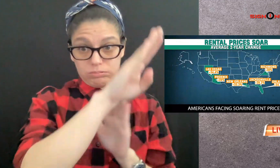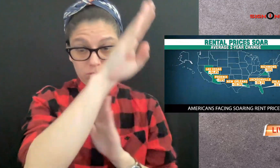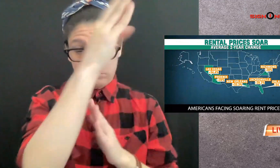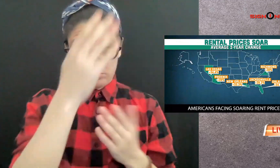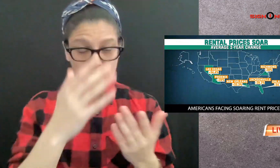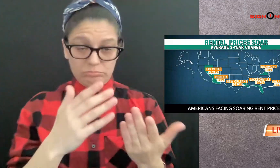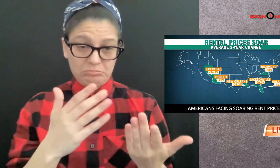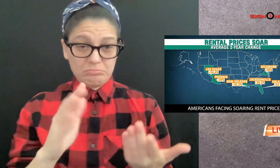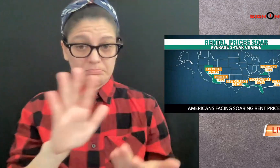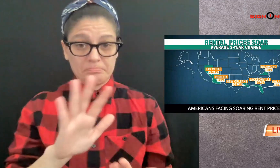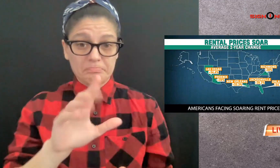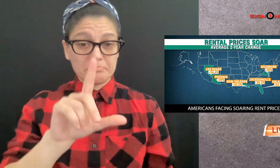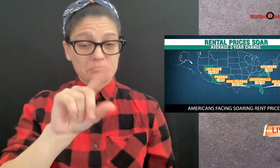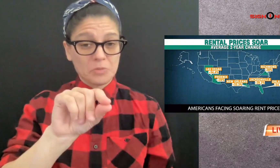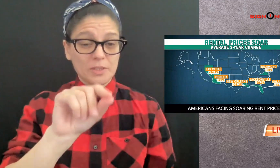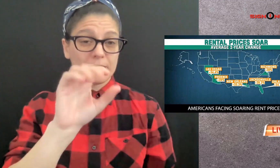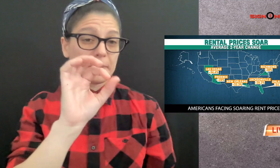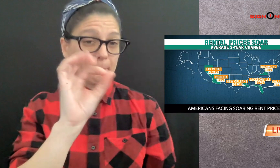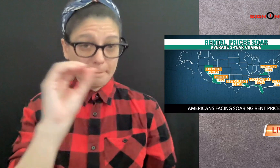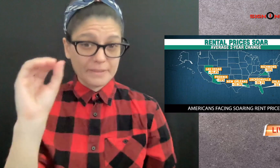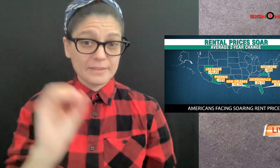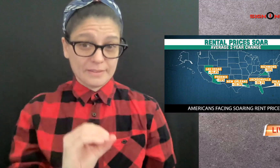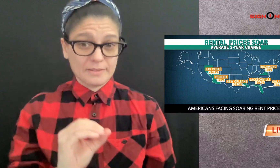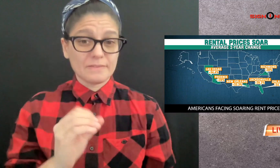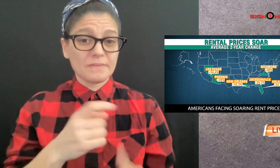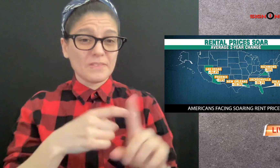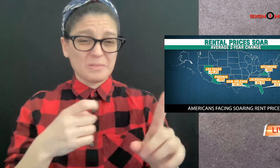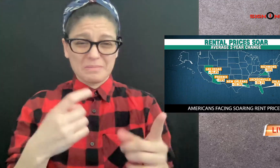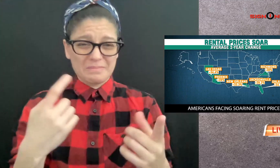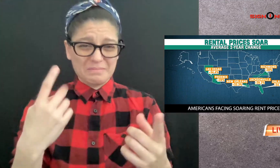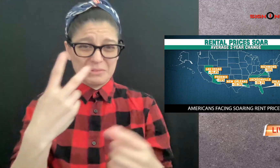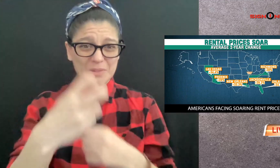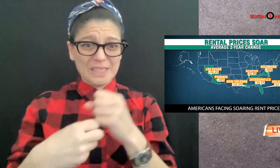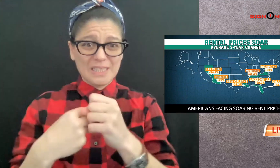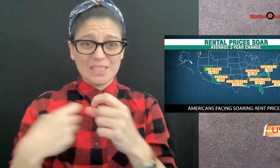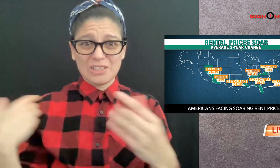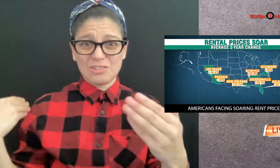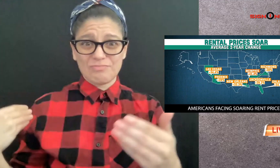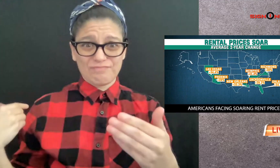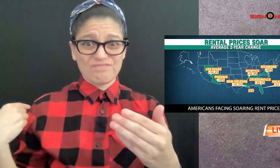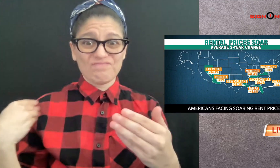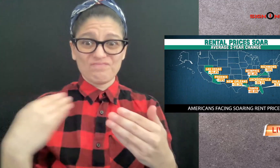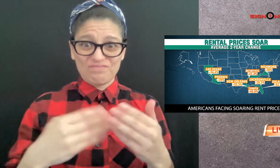prices have increased on average about 20% from just two years ago